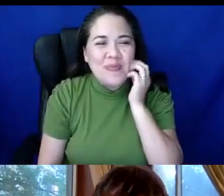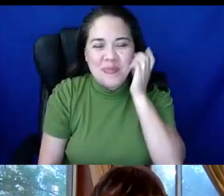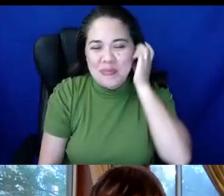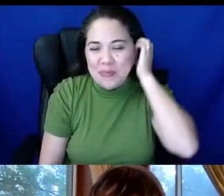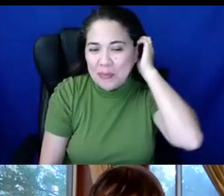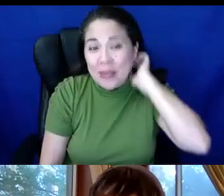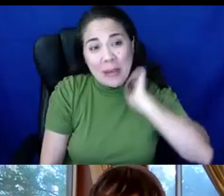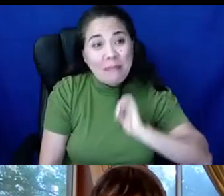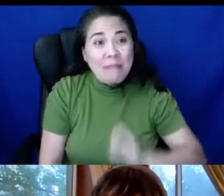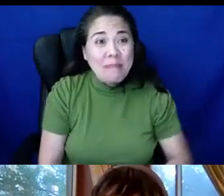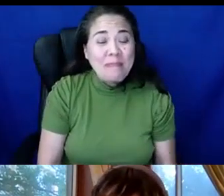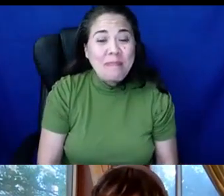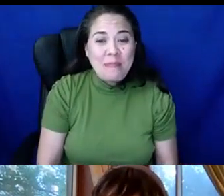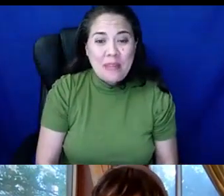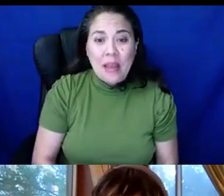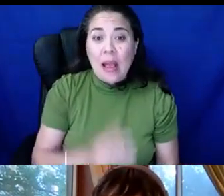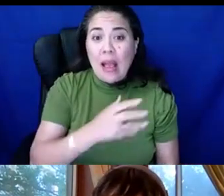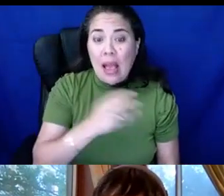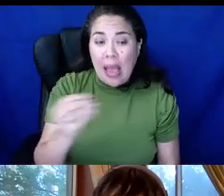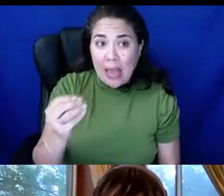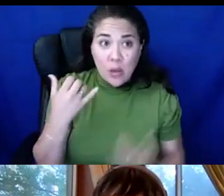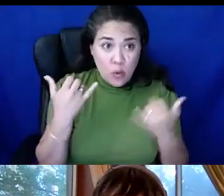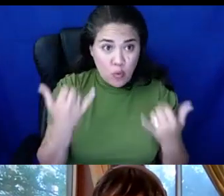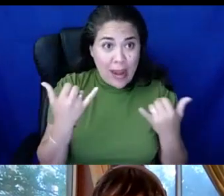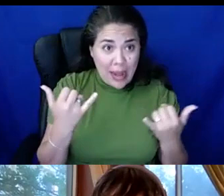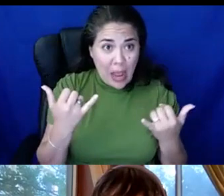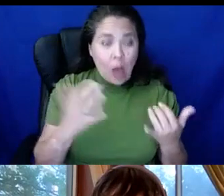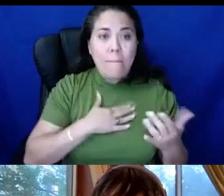Leslie McIntosh: yeah that's where and i'm. Leslie McIntosh: Right now i'm in an office.